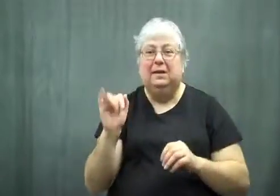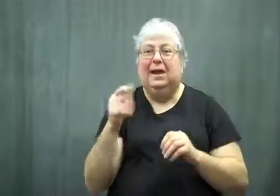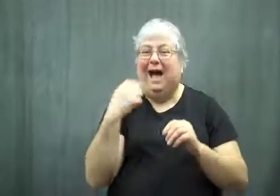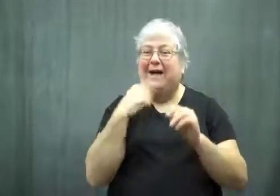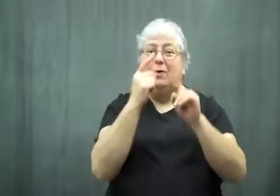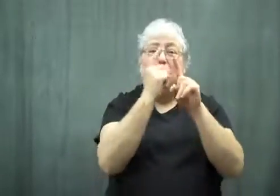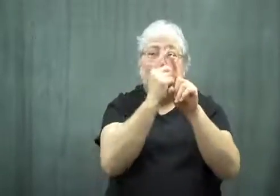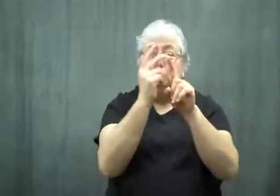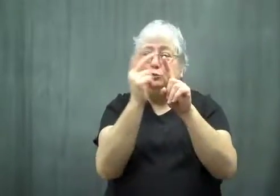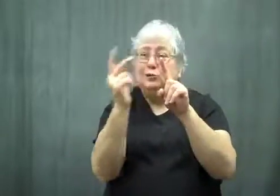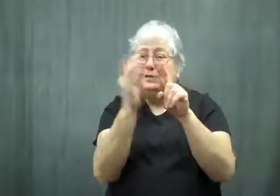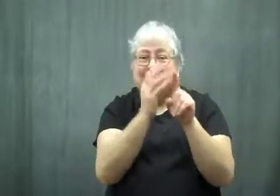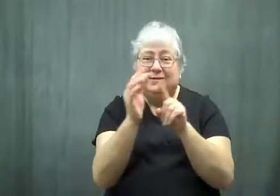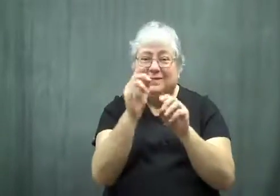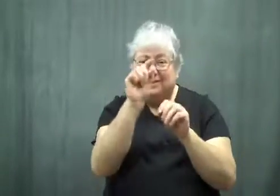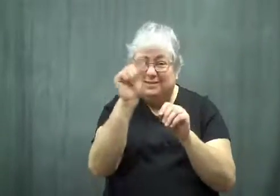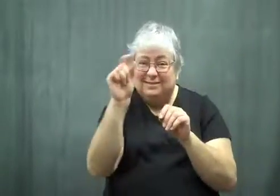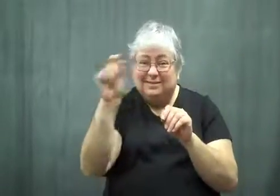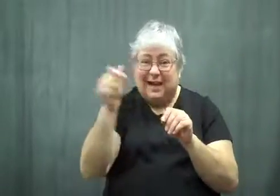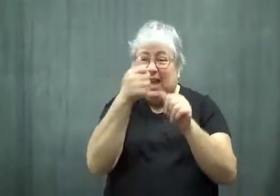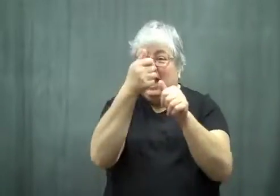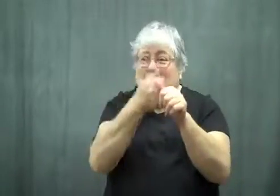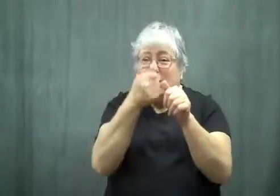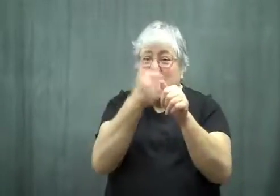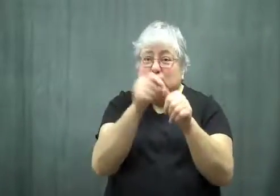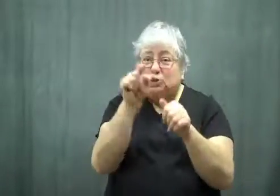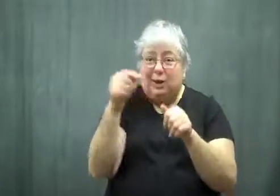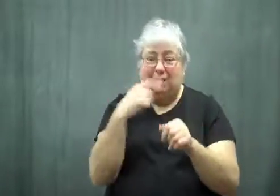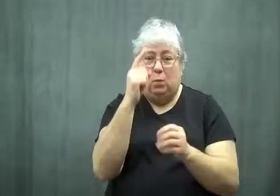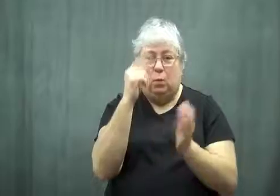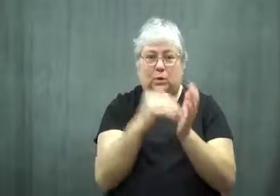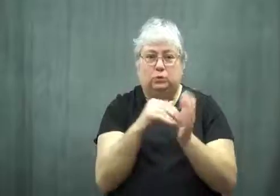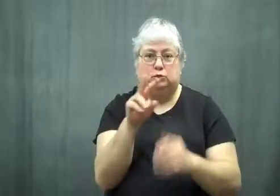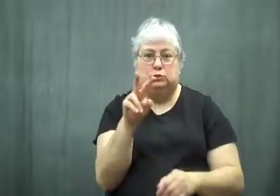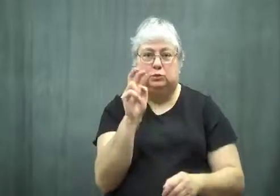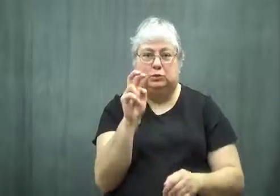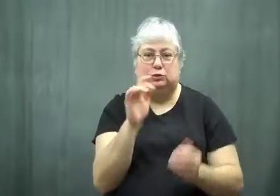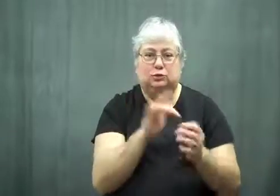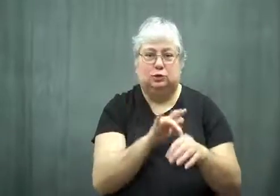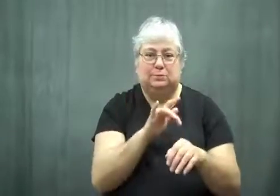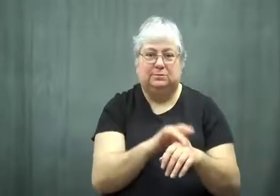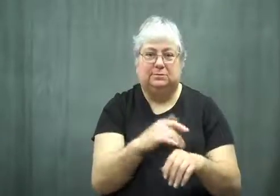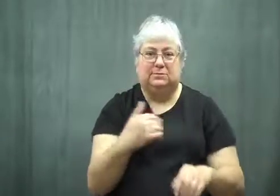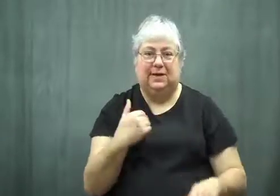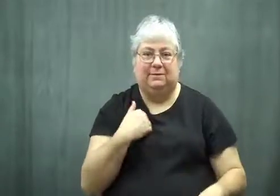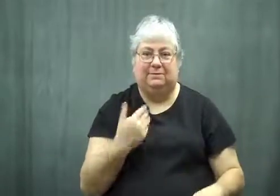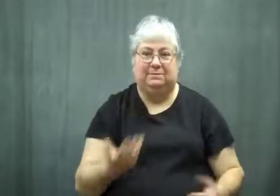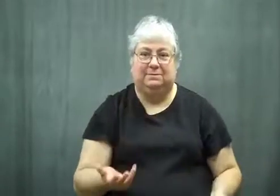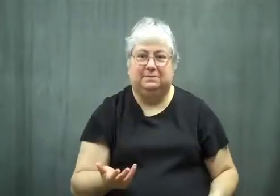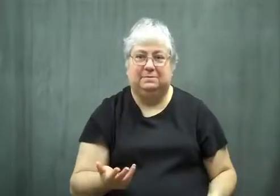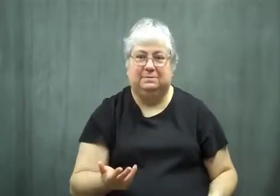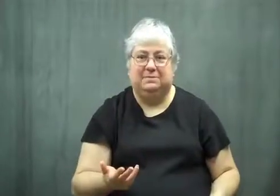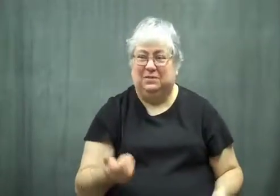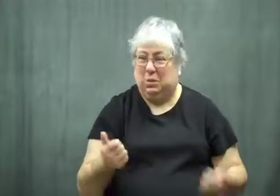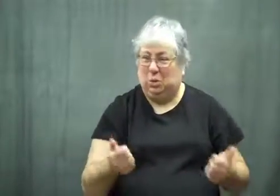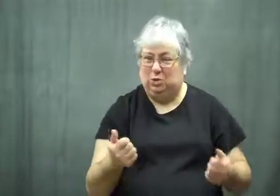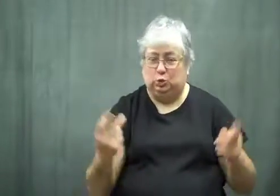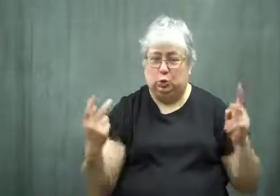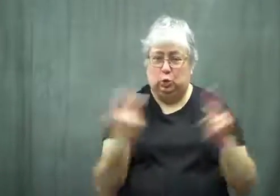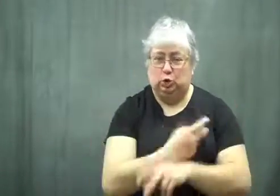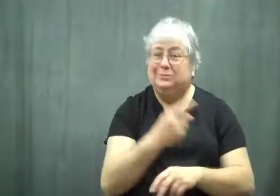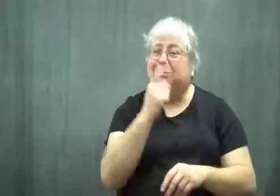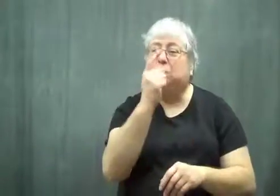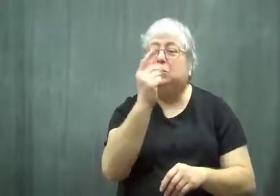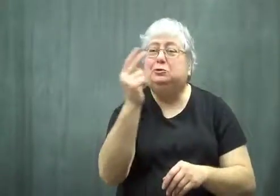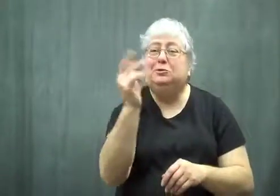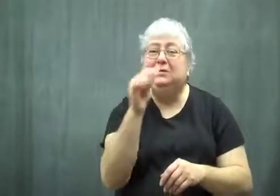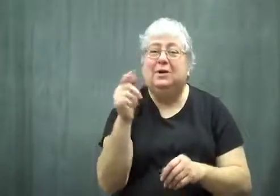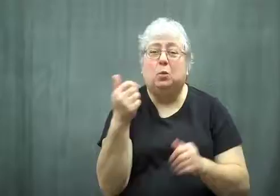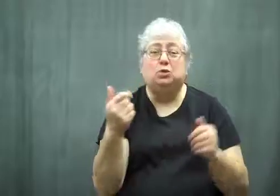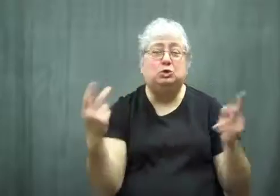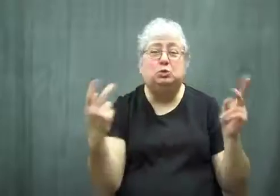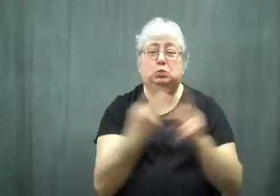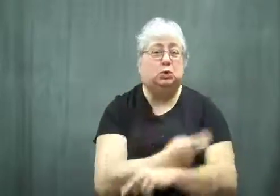Each button had 1200 germs.